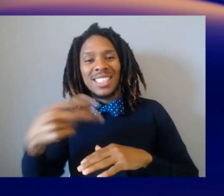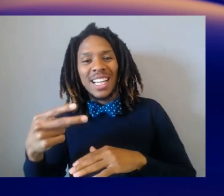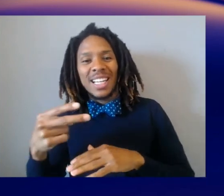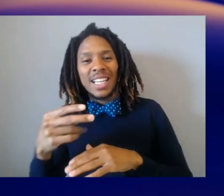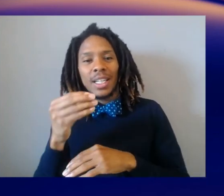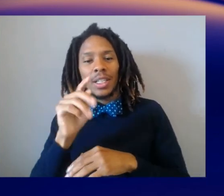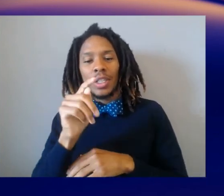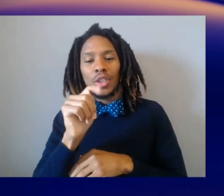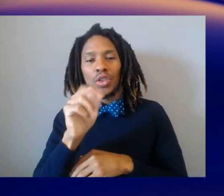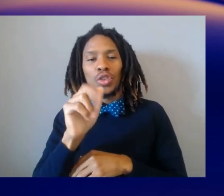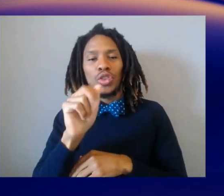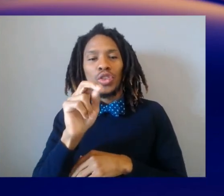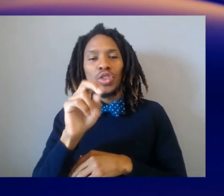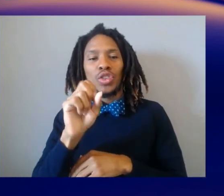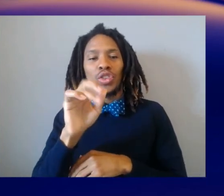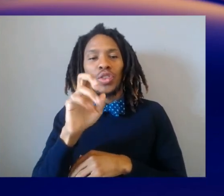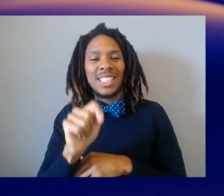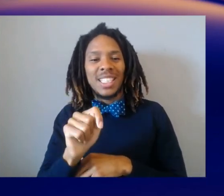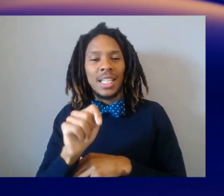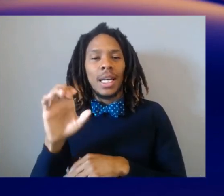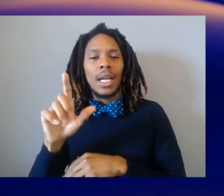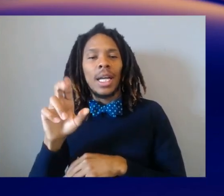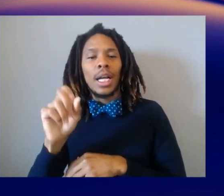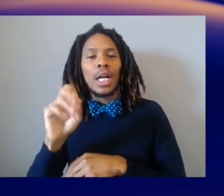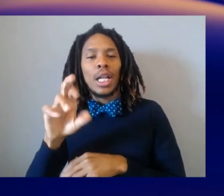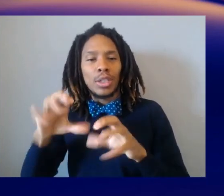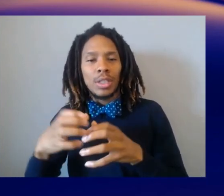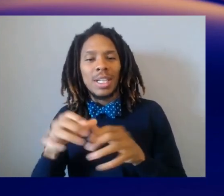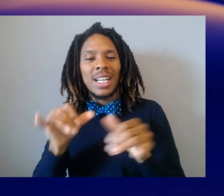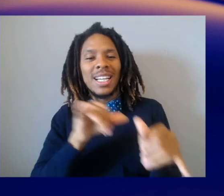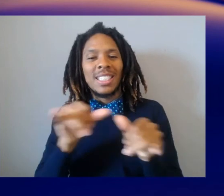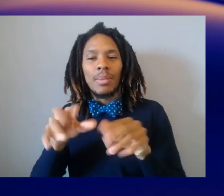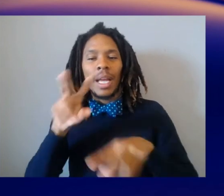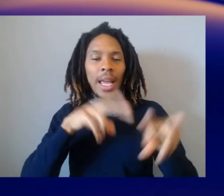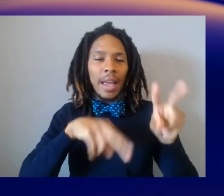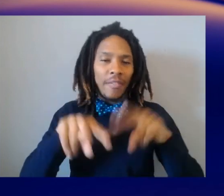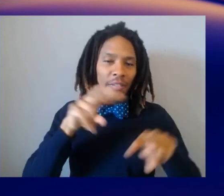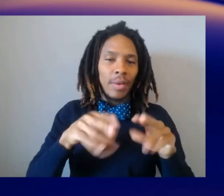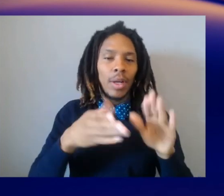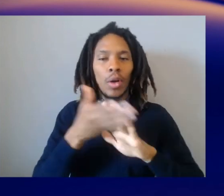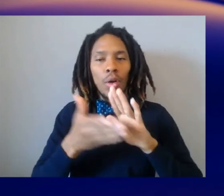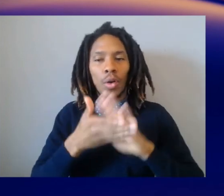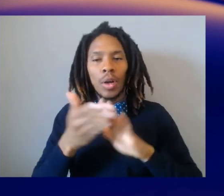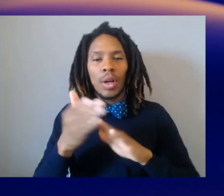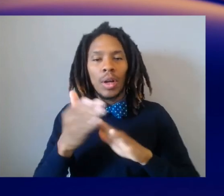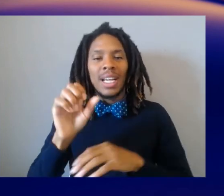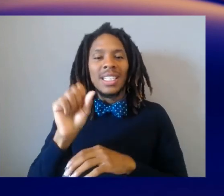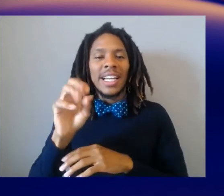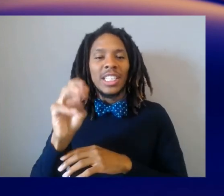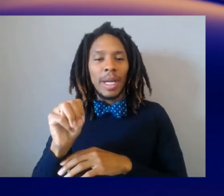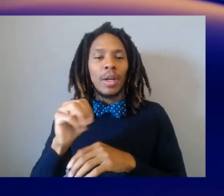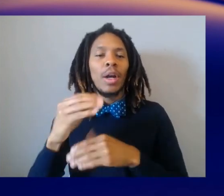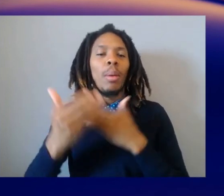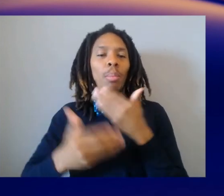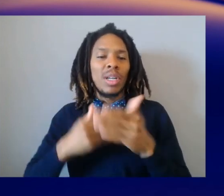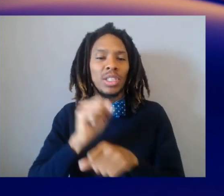And then, similar to here, evaluate again is gonna be running a SageMaker processing job under the covers.